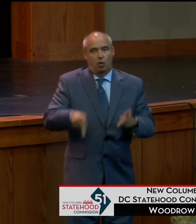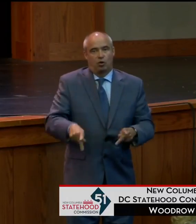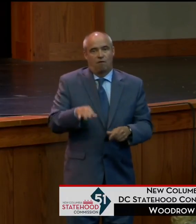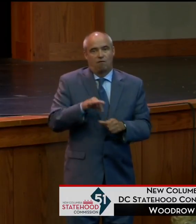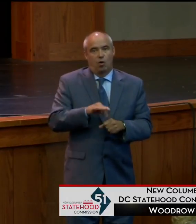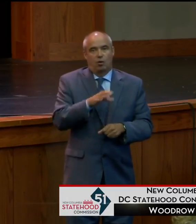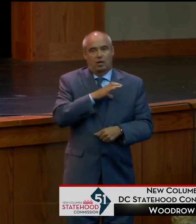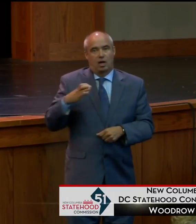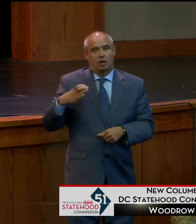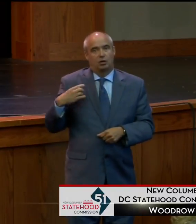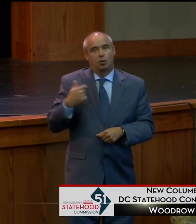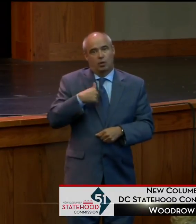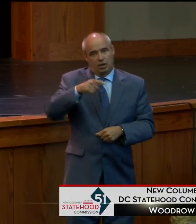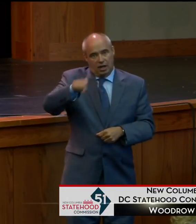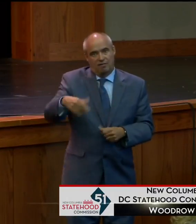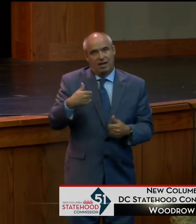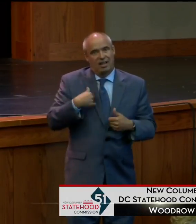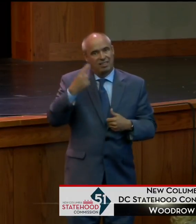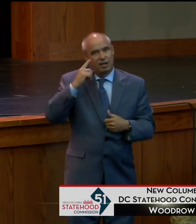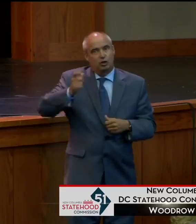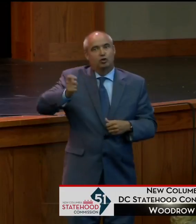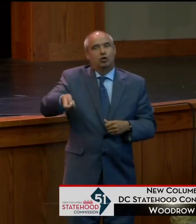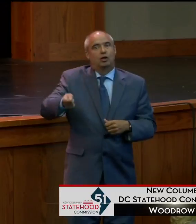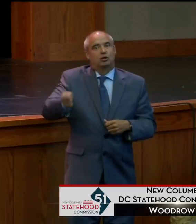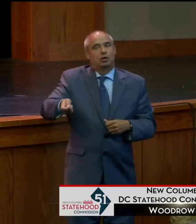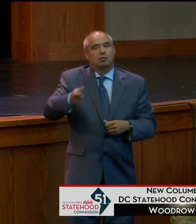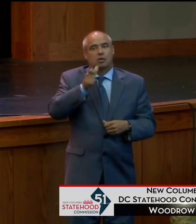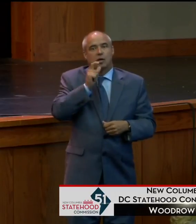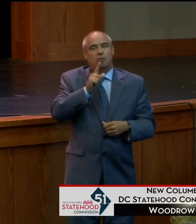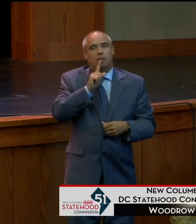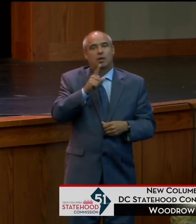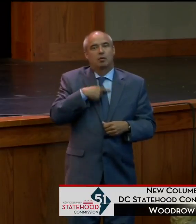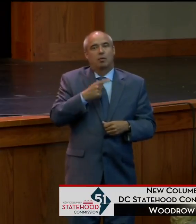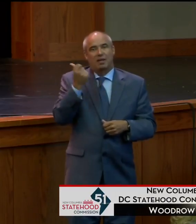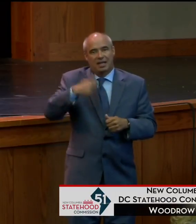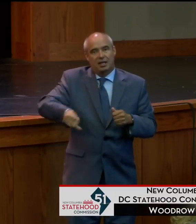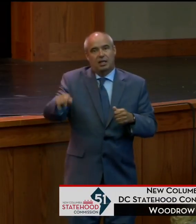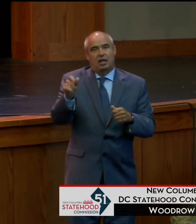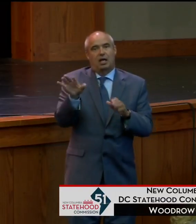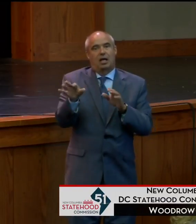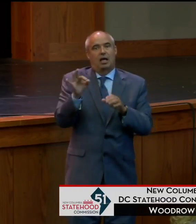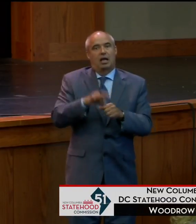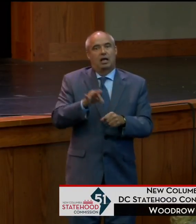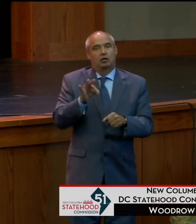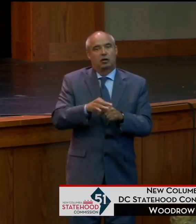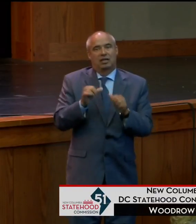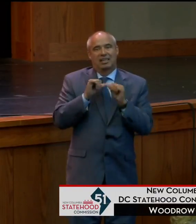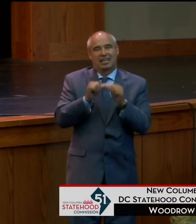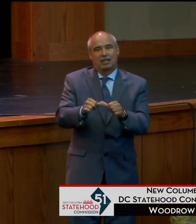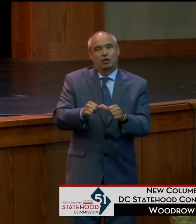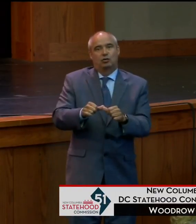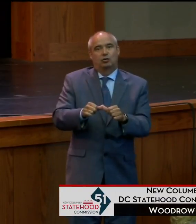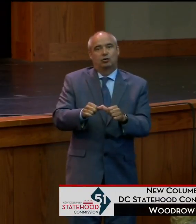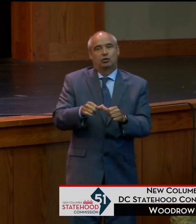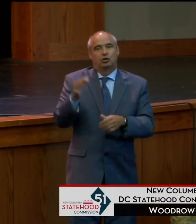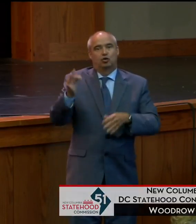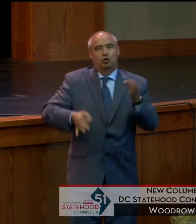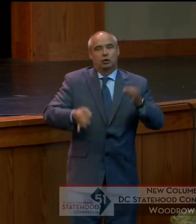SO WE OUGHT TO HAVE THEM -- I THINK JUDGES SHOULD NOT BE SUBJECT TO ANY ELECTION. CONTINUE THE JUDICIAL NOMINATION PROCESS.